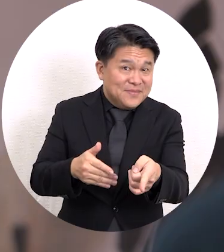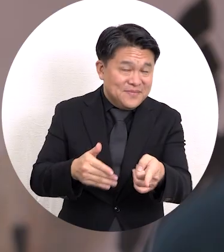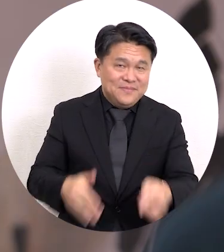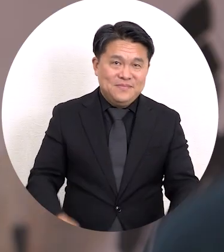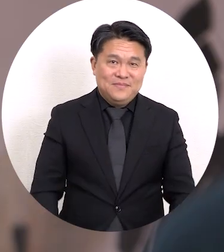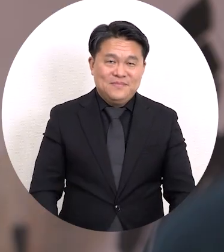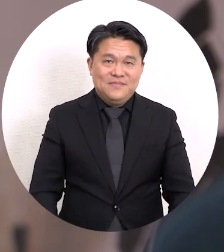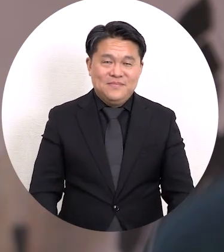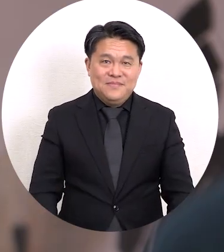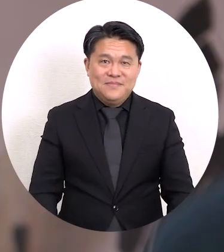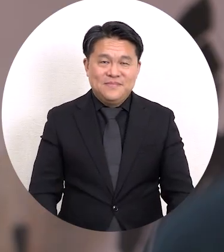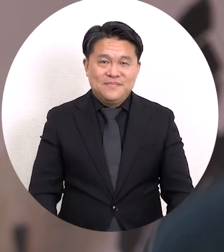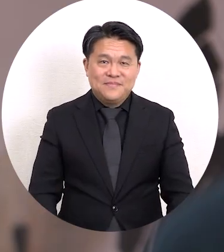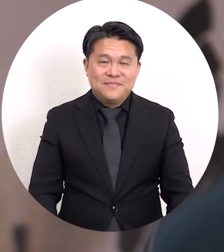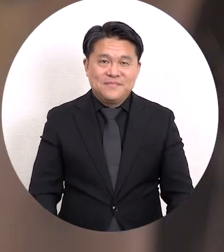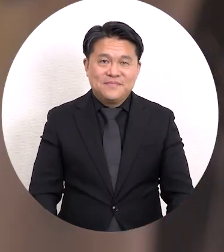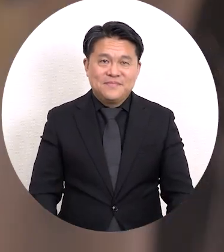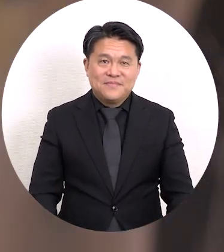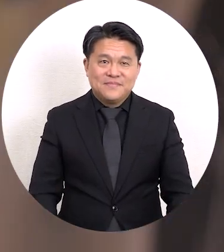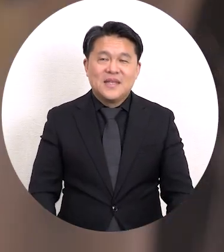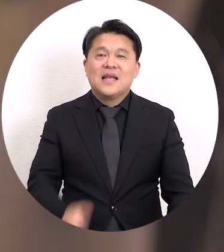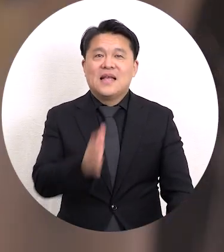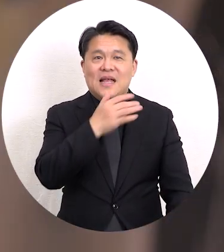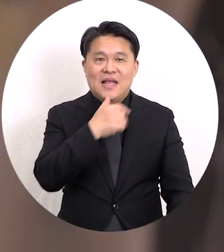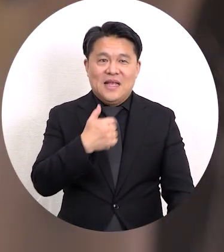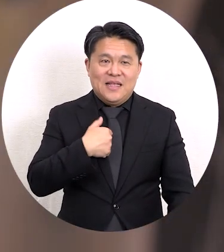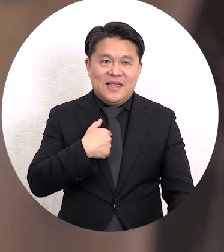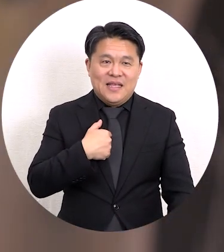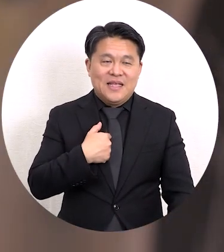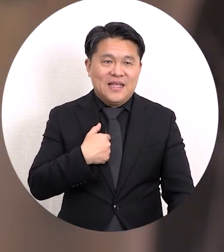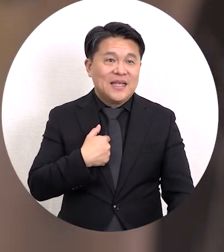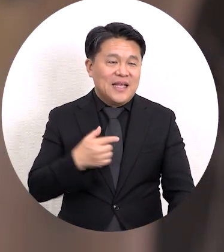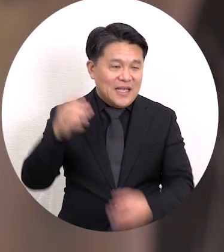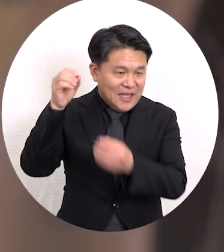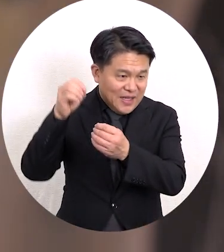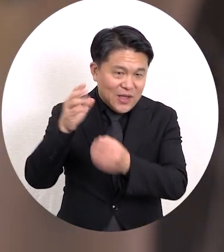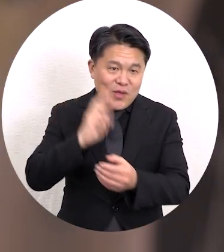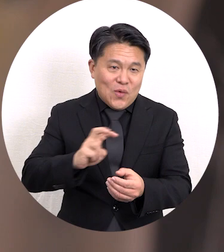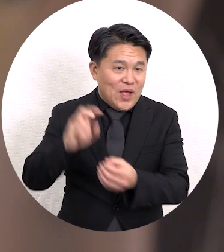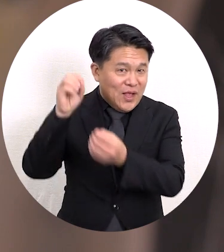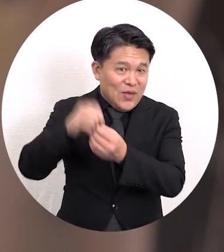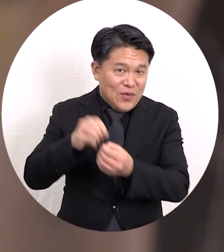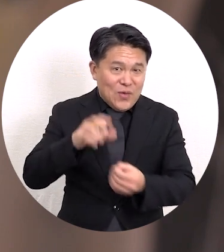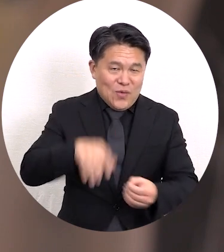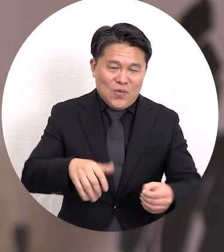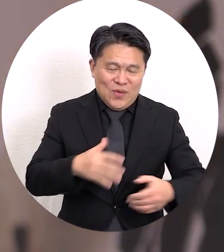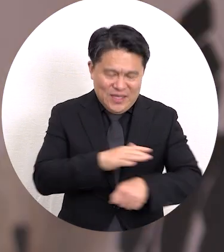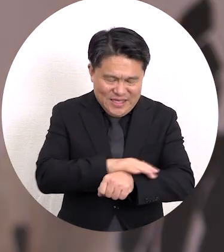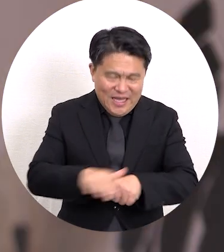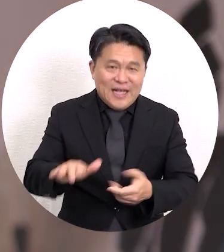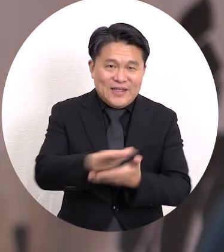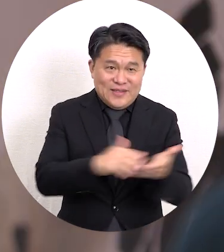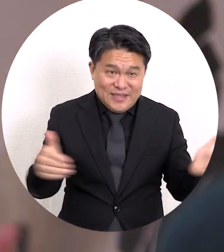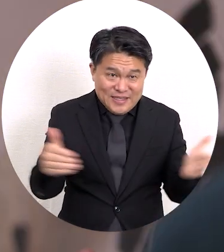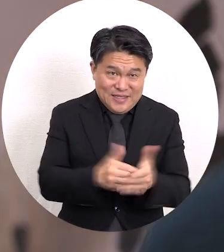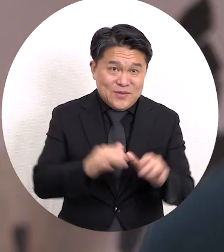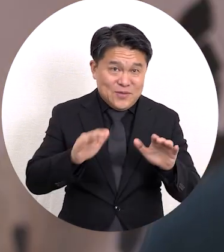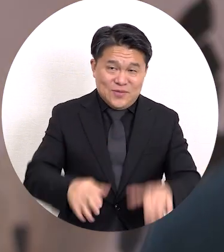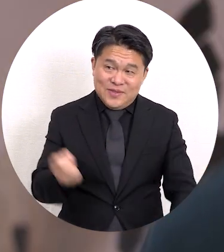I can say, "I had fun without regrets," in the world of traditional Korean music. Today, having this conversation